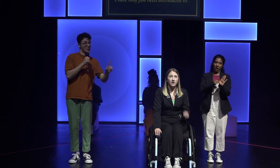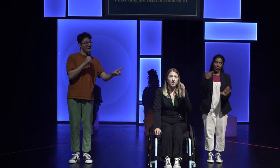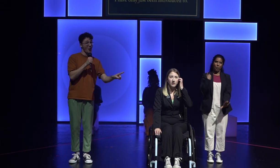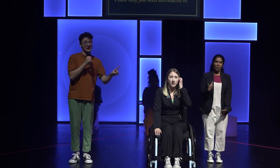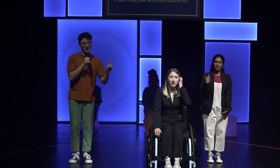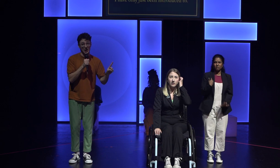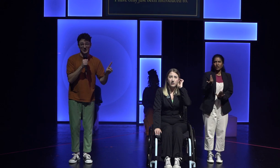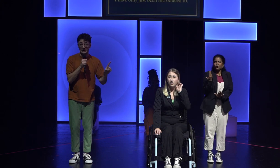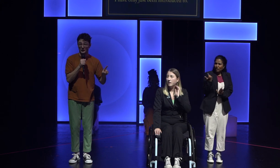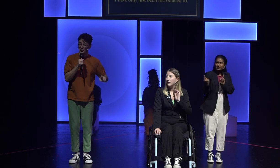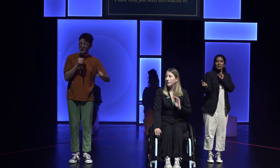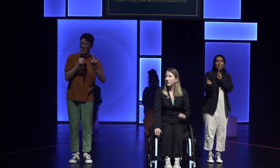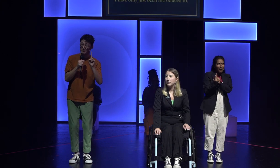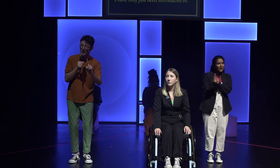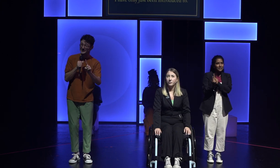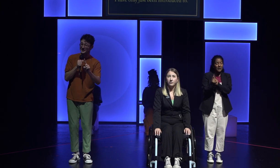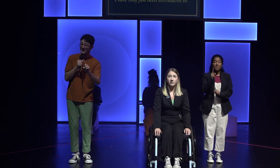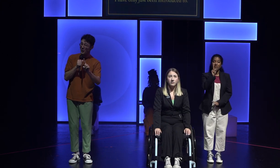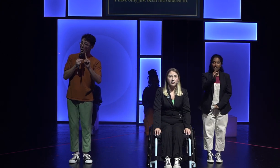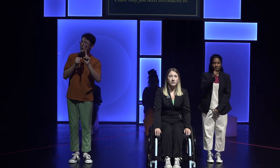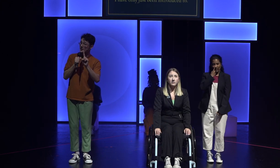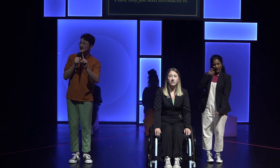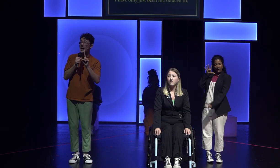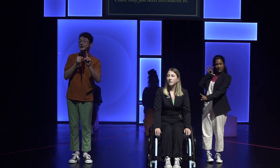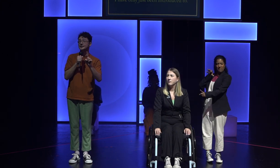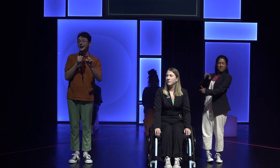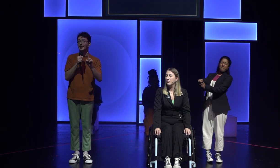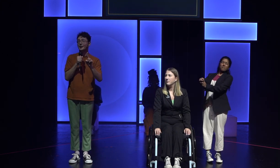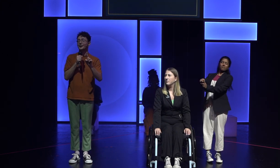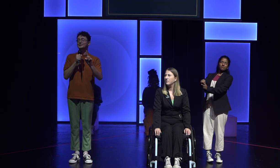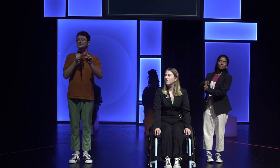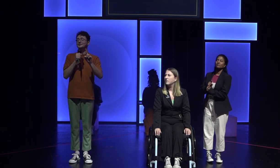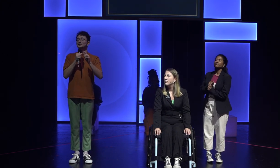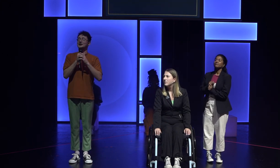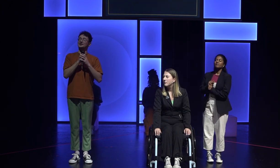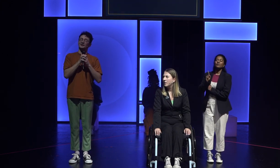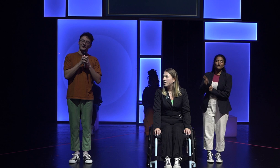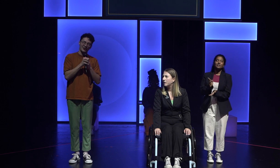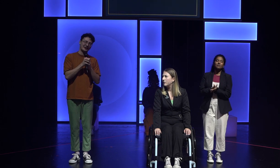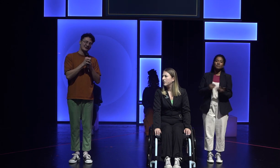whom I've only just been introduced to but already I can tell she is a very